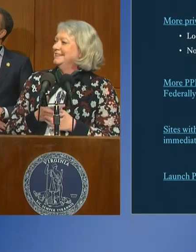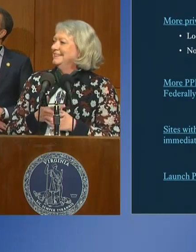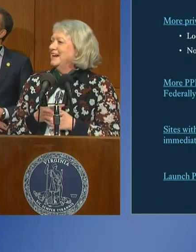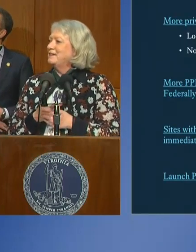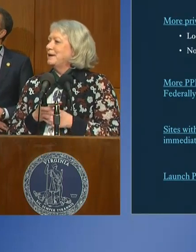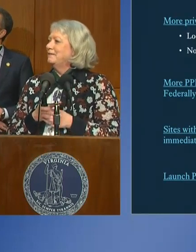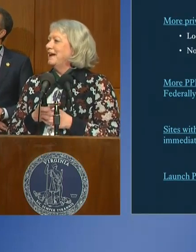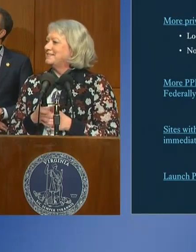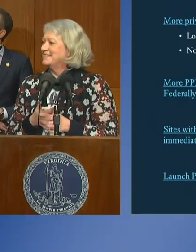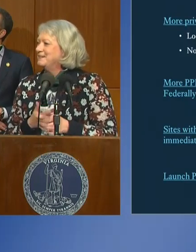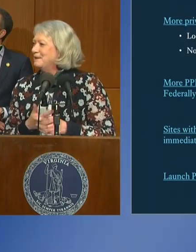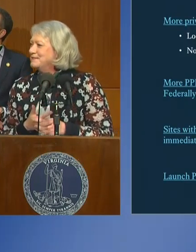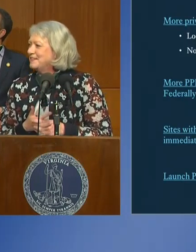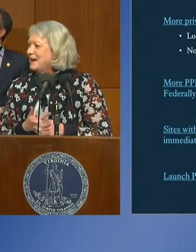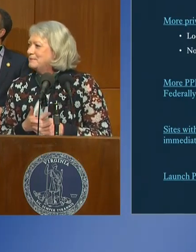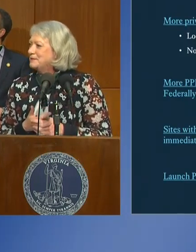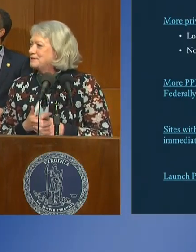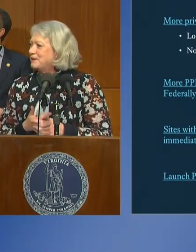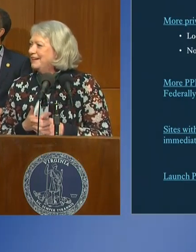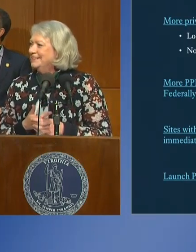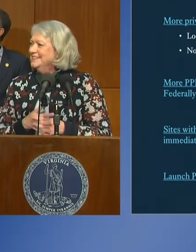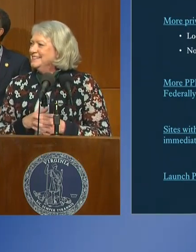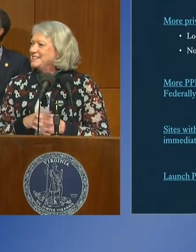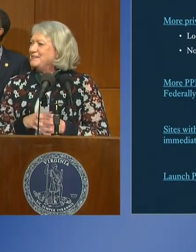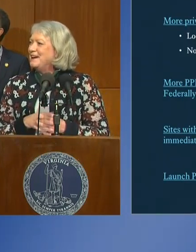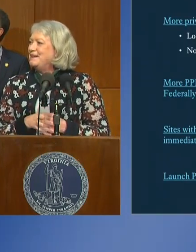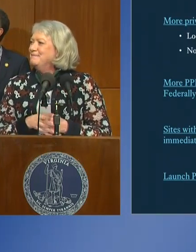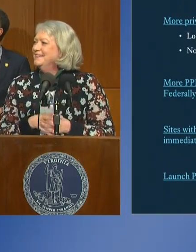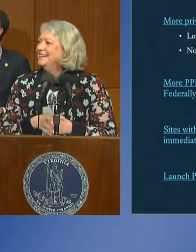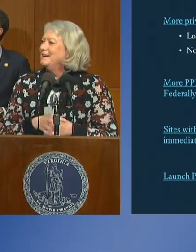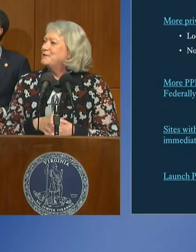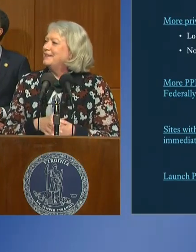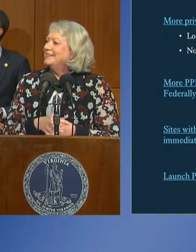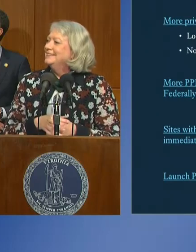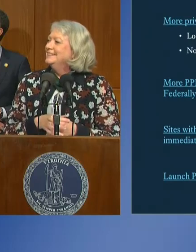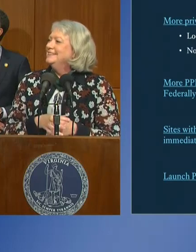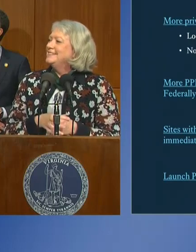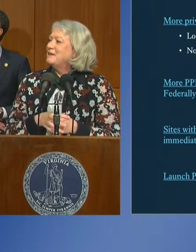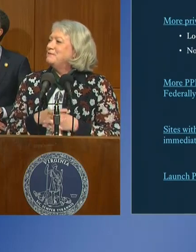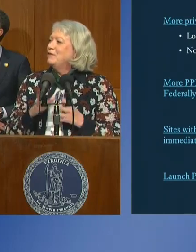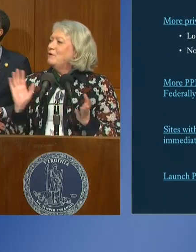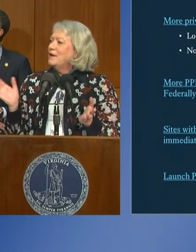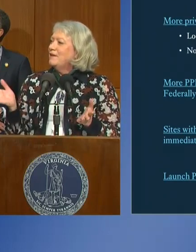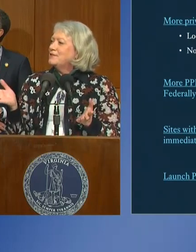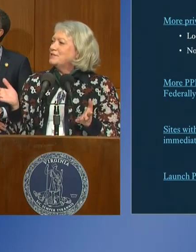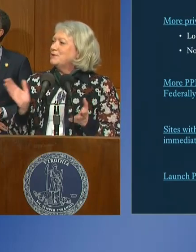NEXT STEPS- ONE OF MY GLASSES